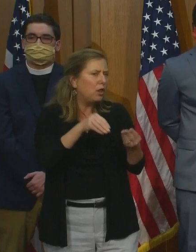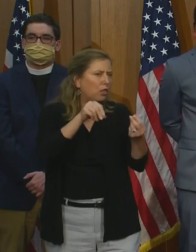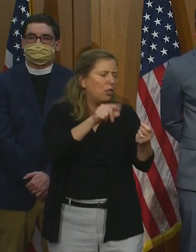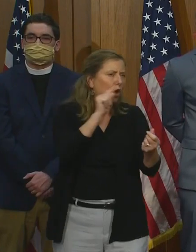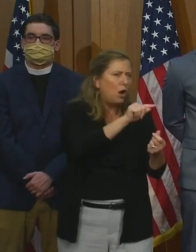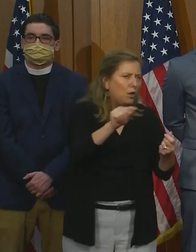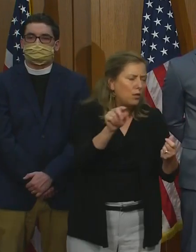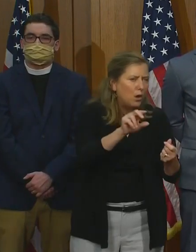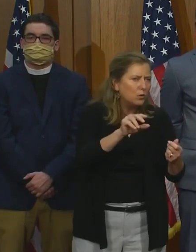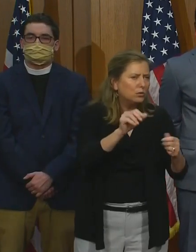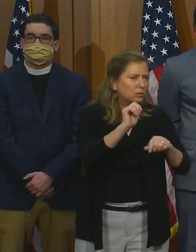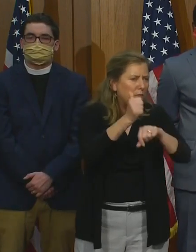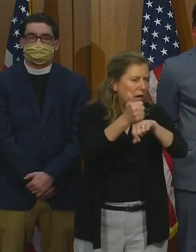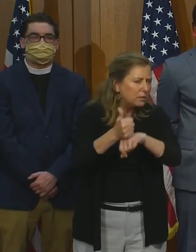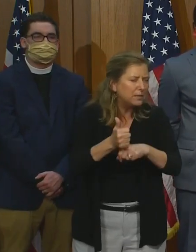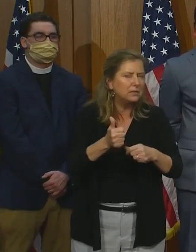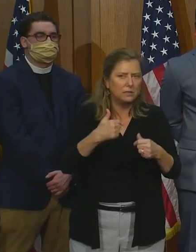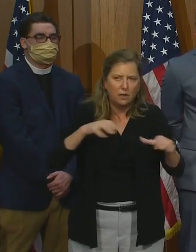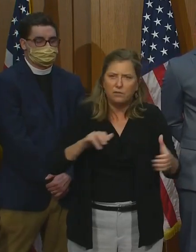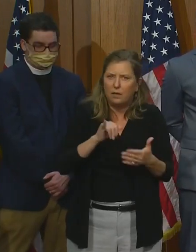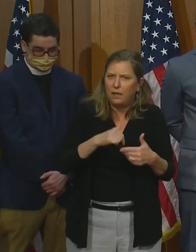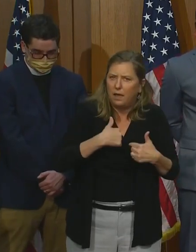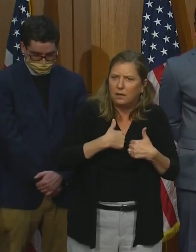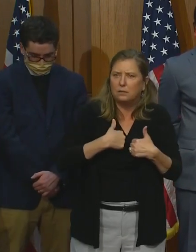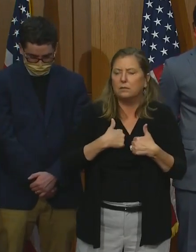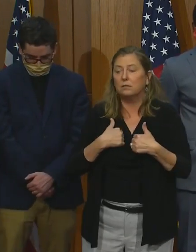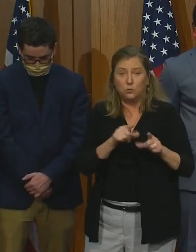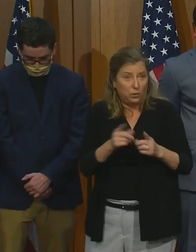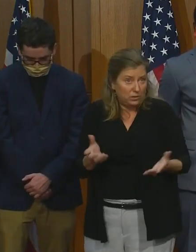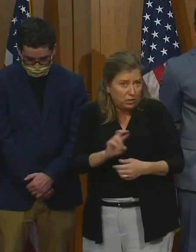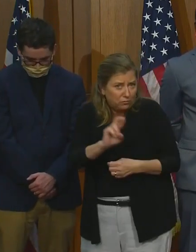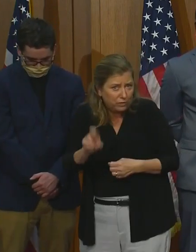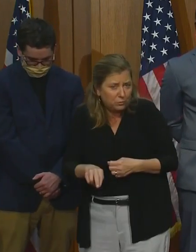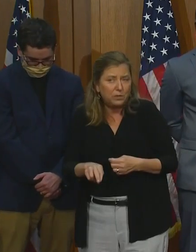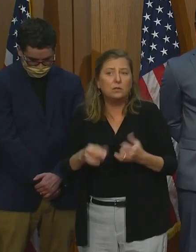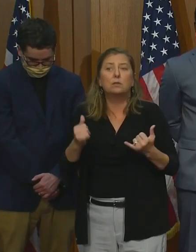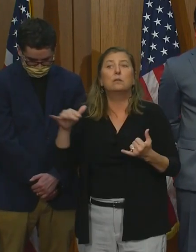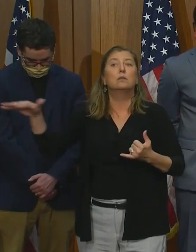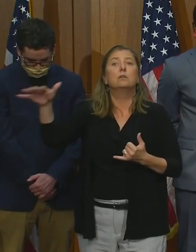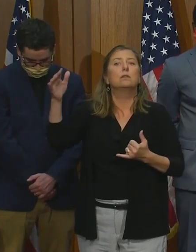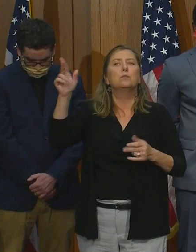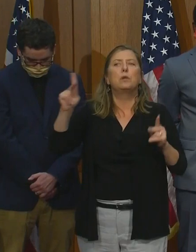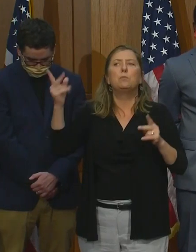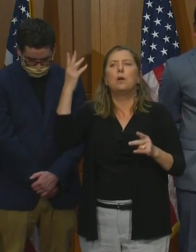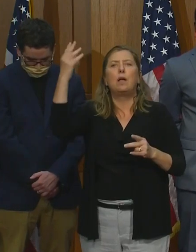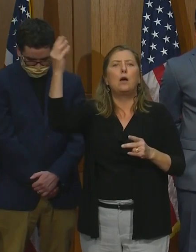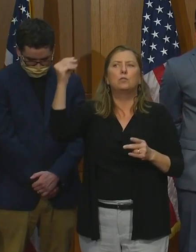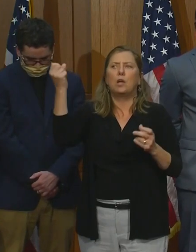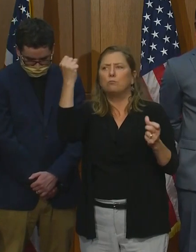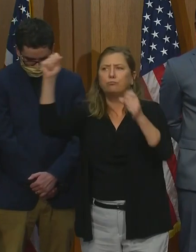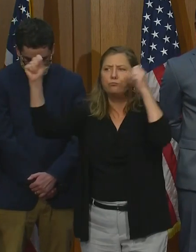HOW MUCH MONEY WOULD BE SPENT